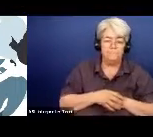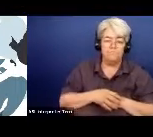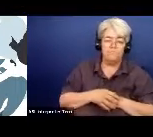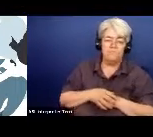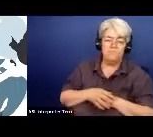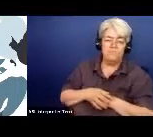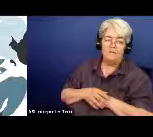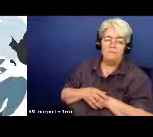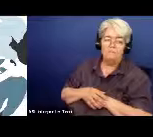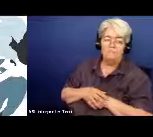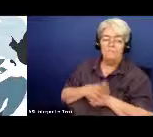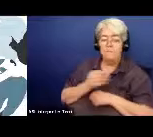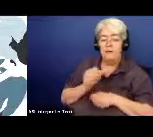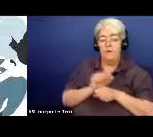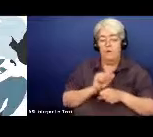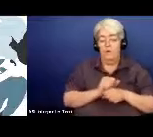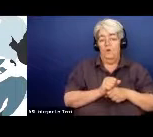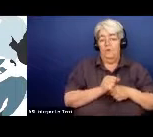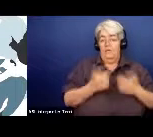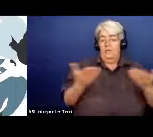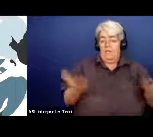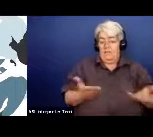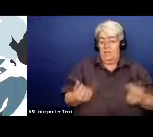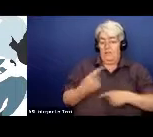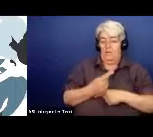And my work with you today is to talk with you about this sequential intercept model.